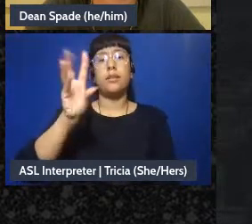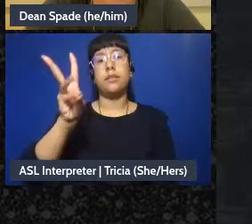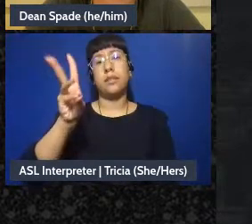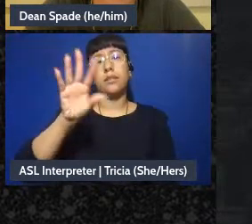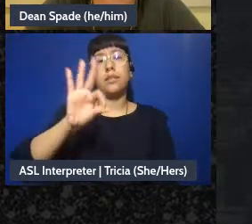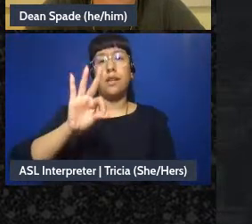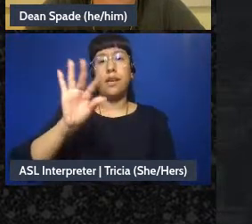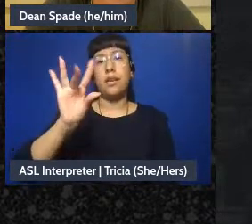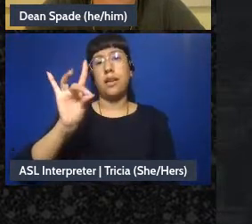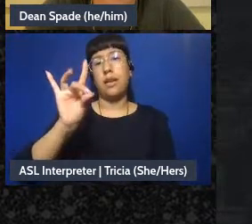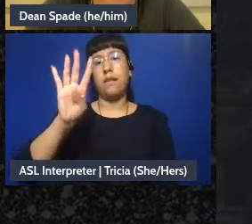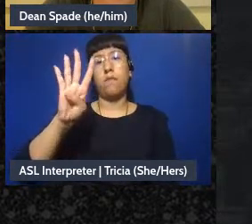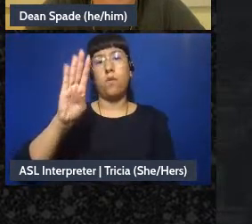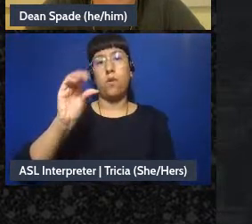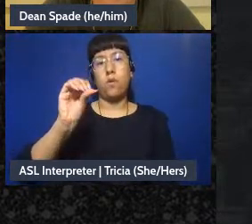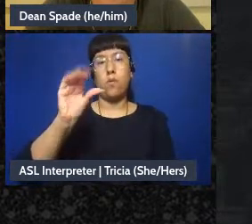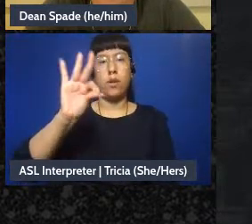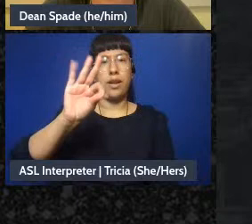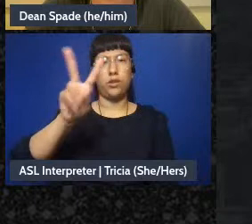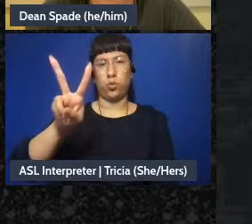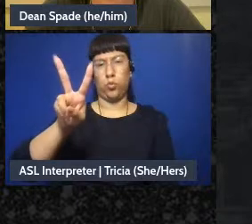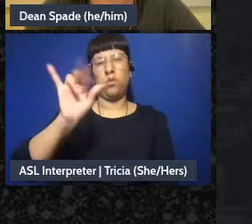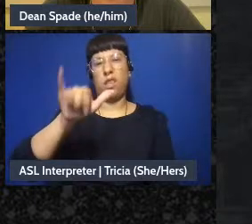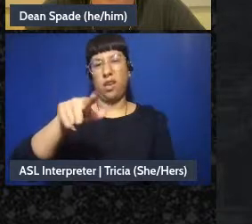At mentee.com or I think there's also a link in the chat